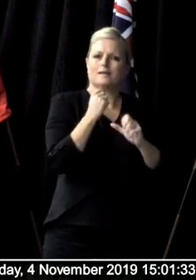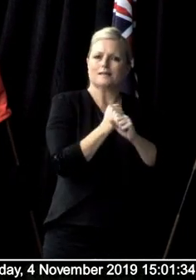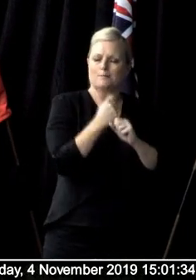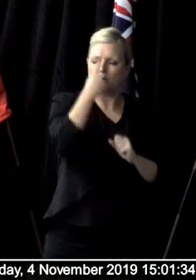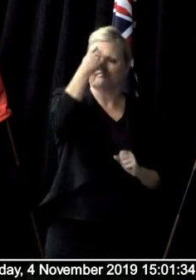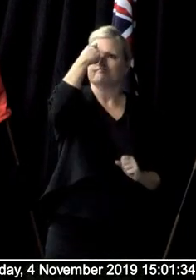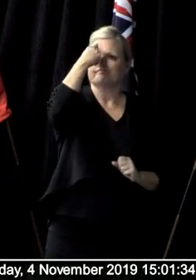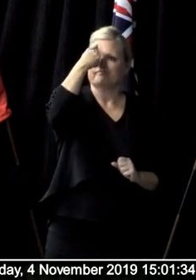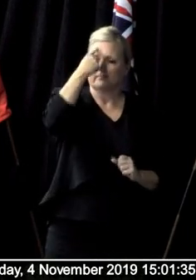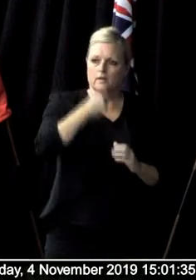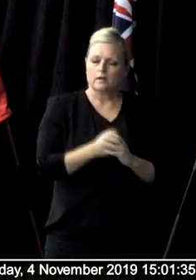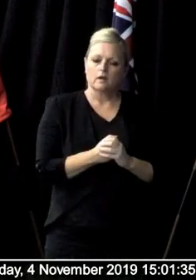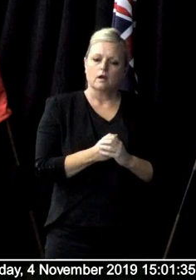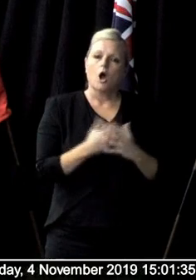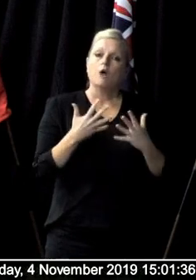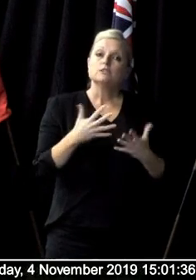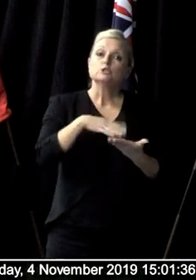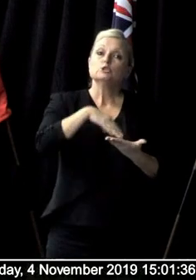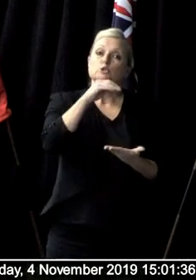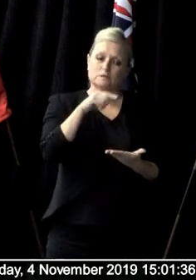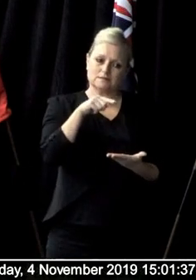again, the student is punished for poor adjustment.